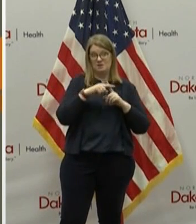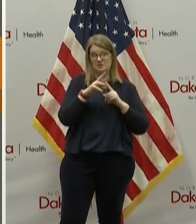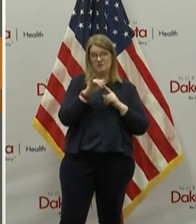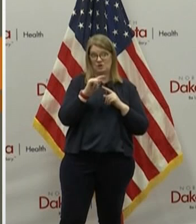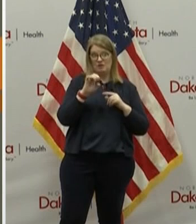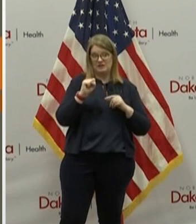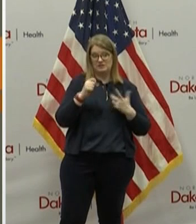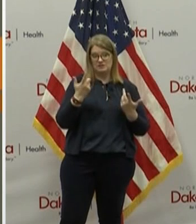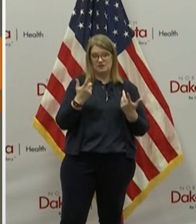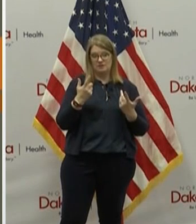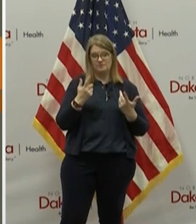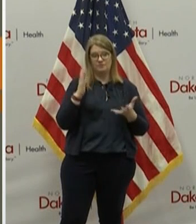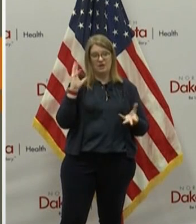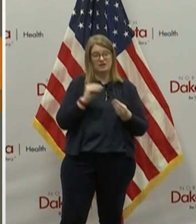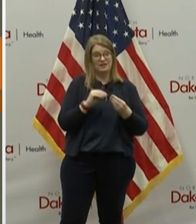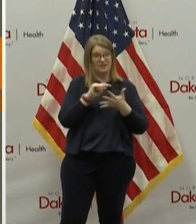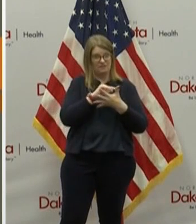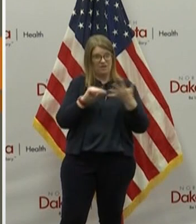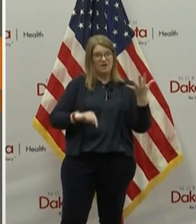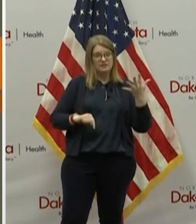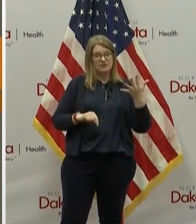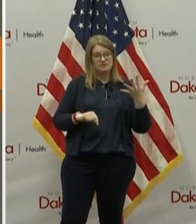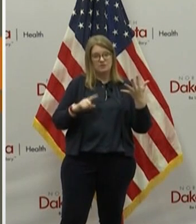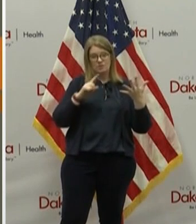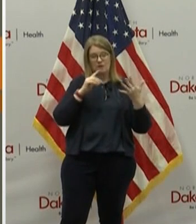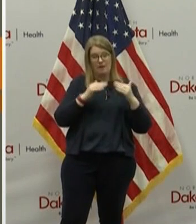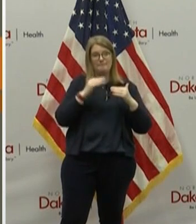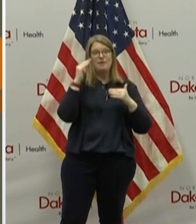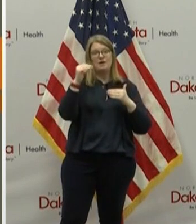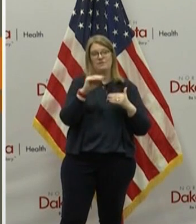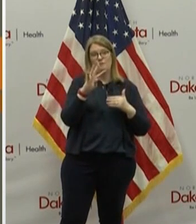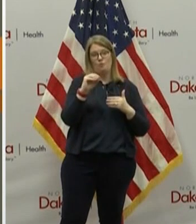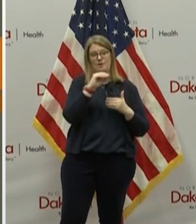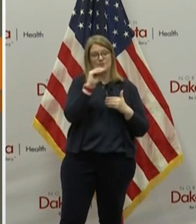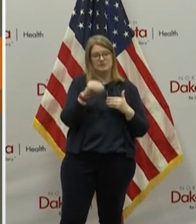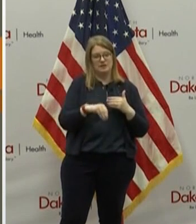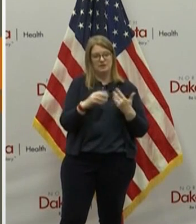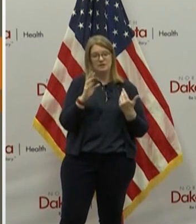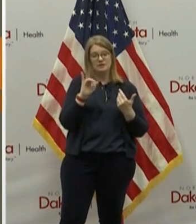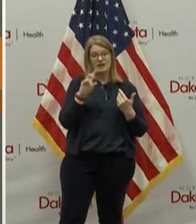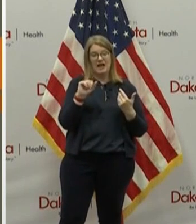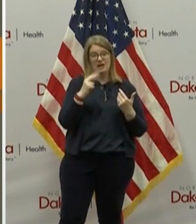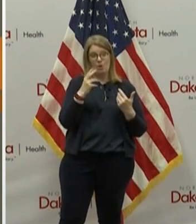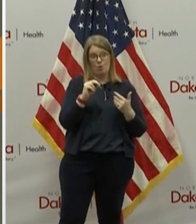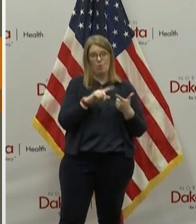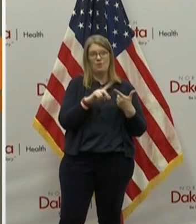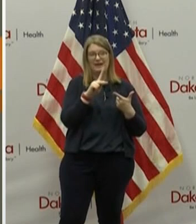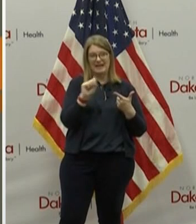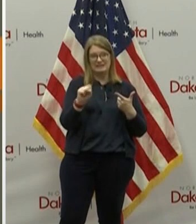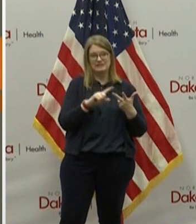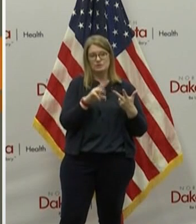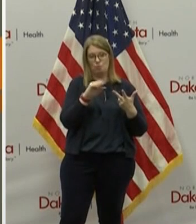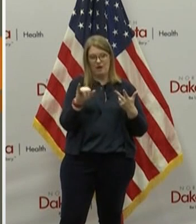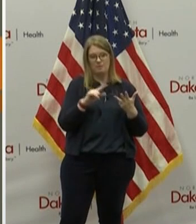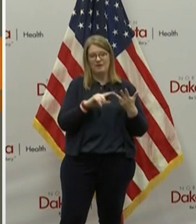RATE ACROSS THE REGION, WE SEE THERE ARE SOME EXTREMELY HIGH AND THE HIGHEST POSITIVITY RATES